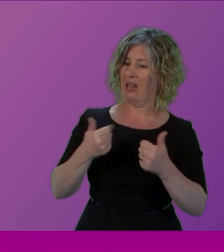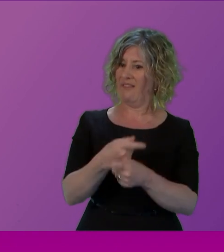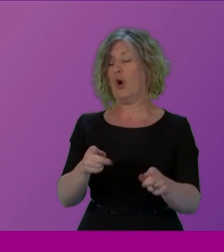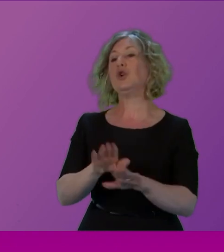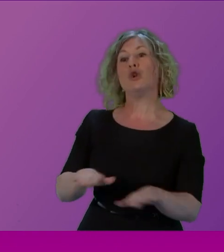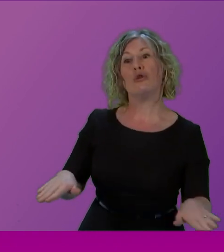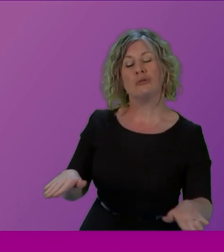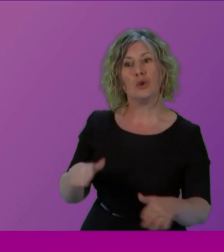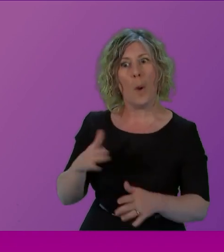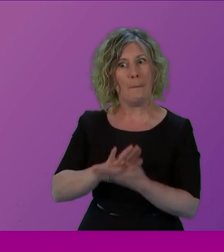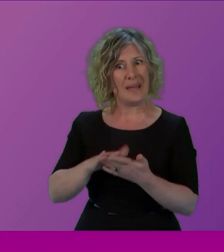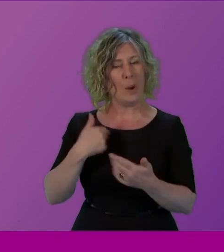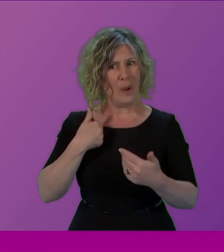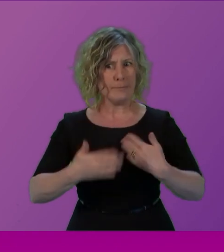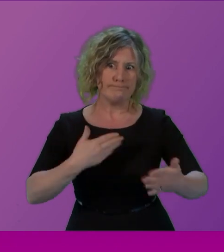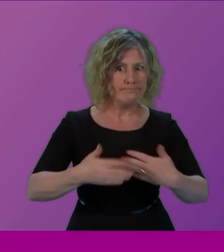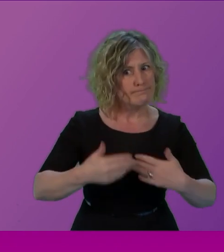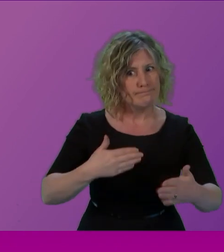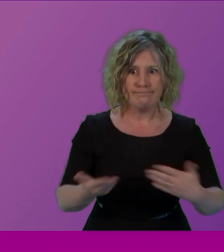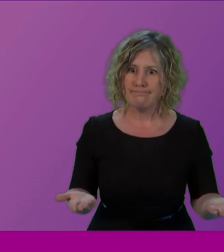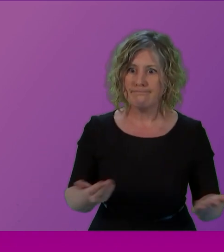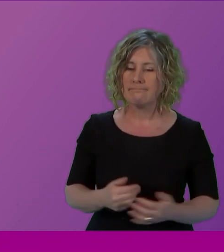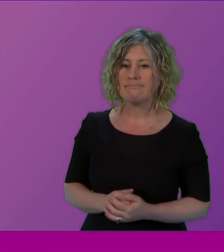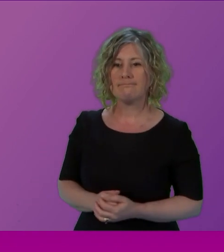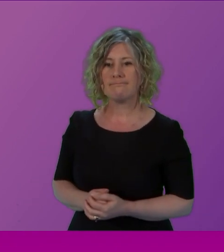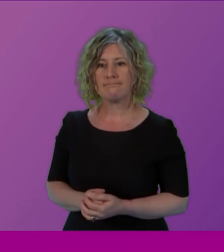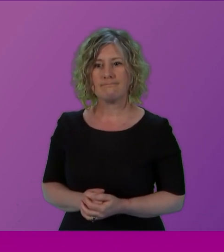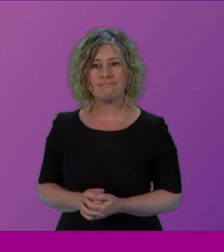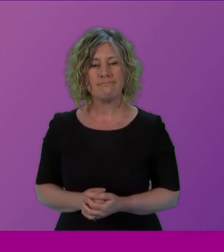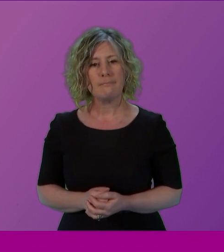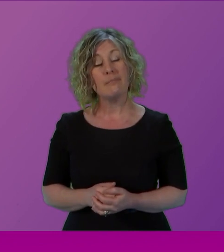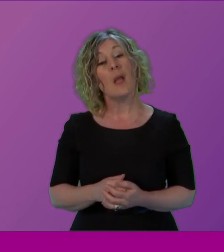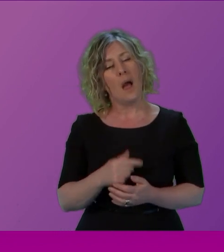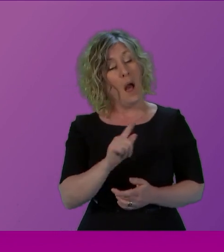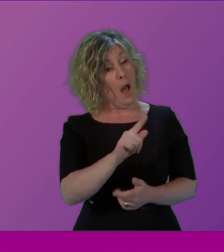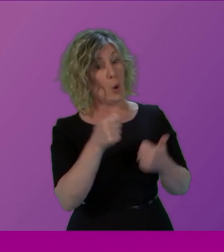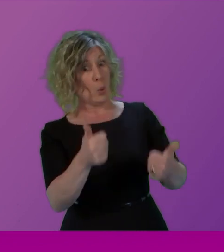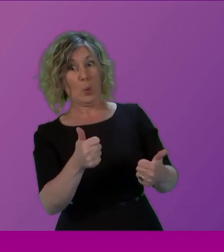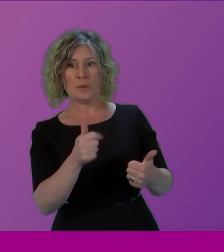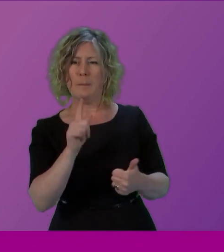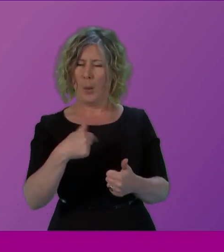challenges head on. I welcome free dentistry, but we need dentists in order to get the treatment across Scotland.